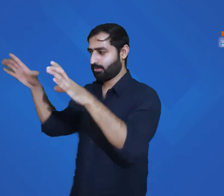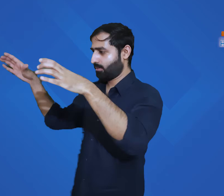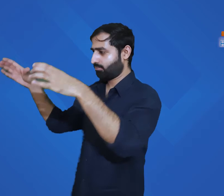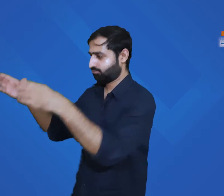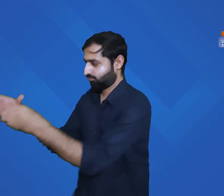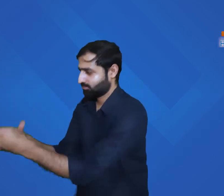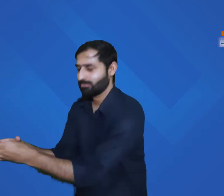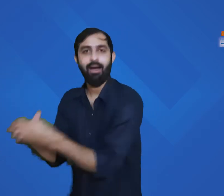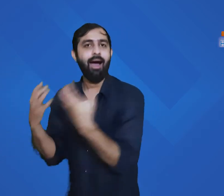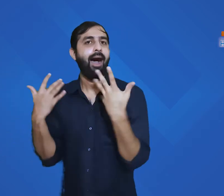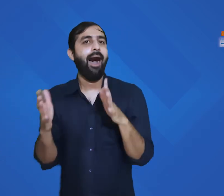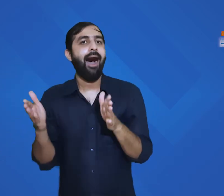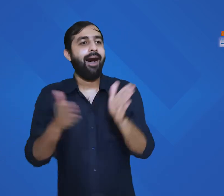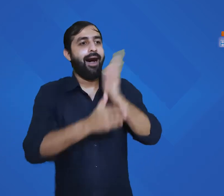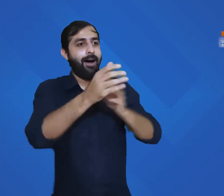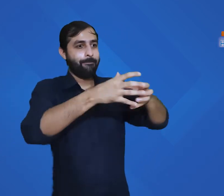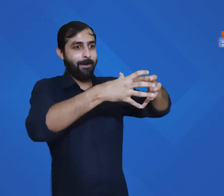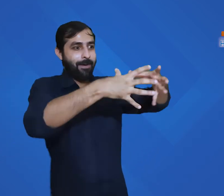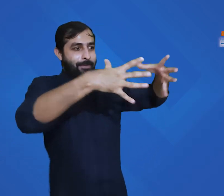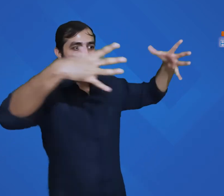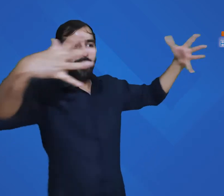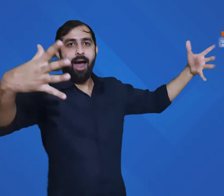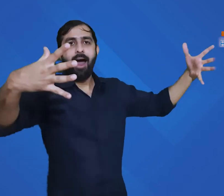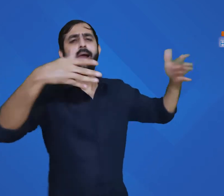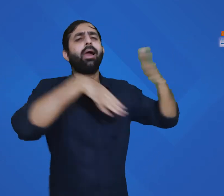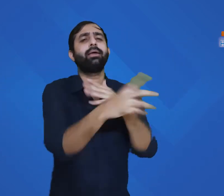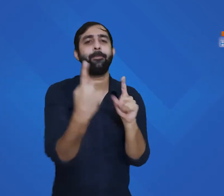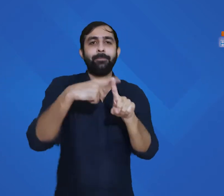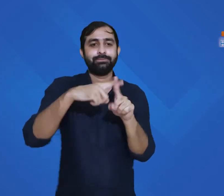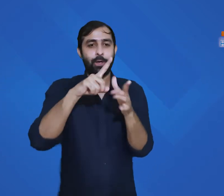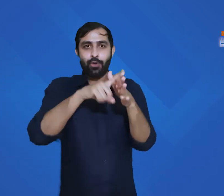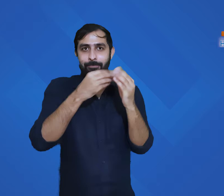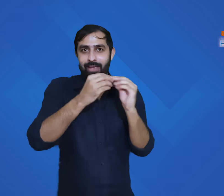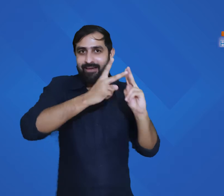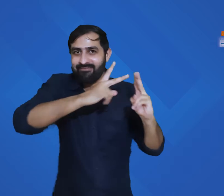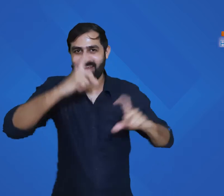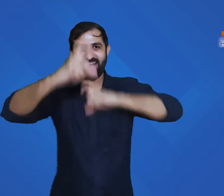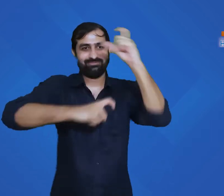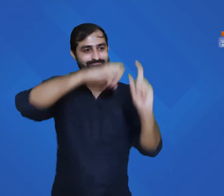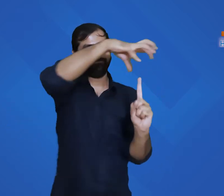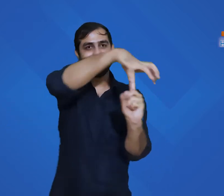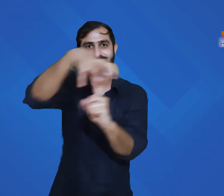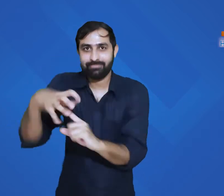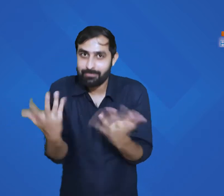in increase in population in cities and decrease in the villages. People began moving to cities from the villages